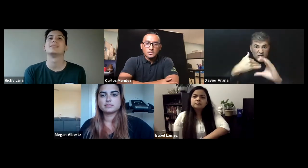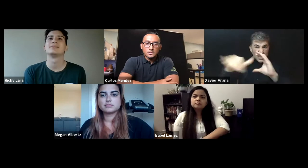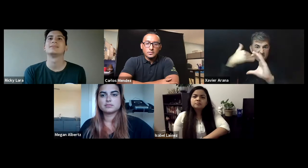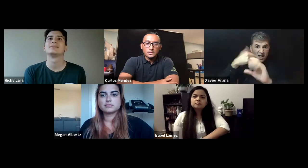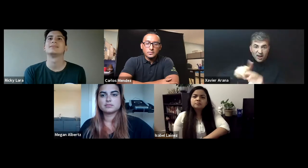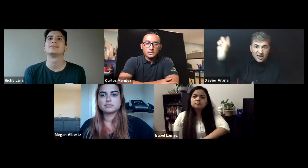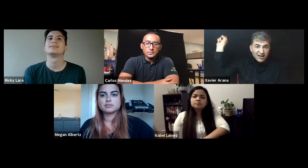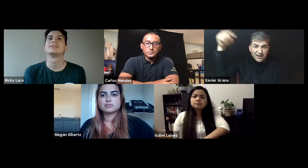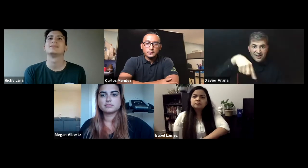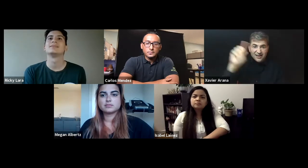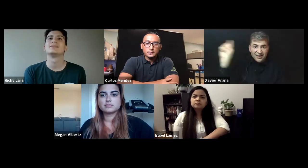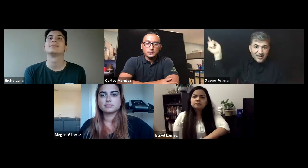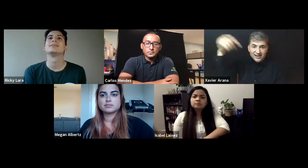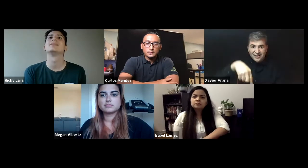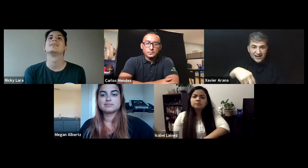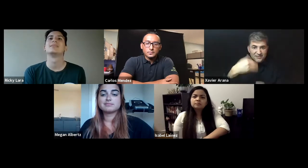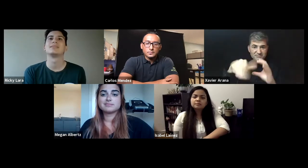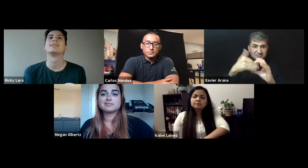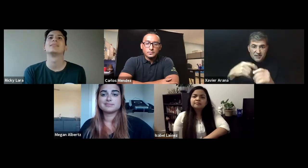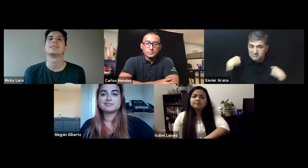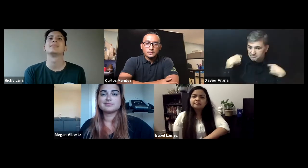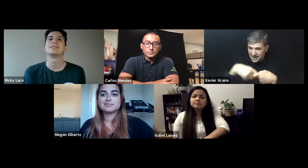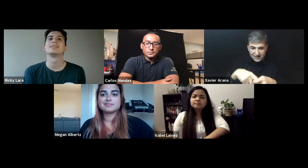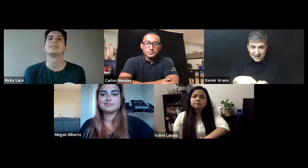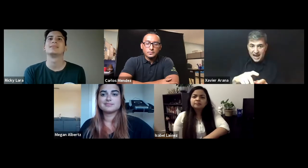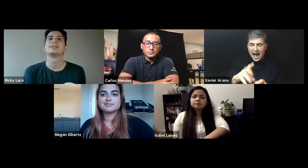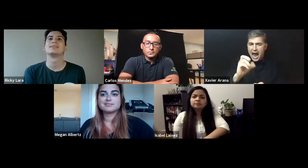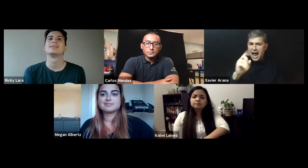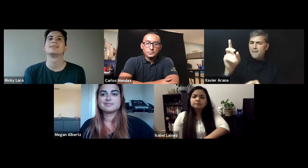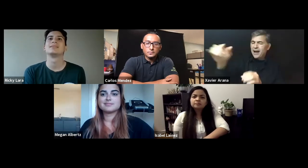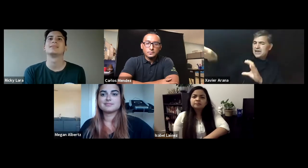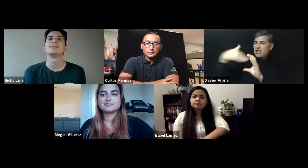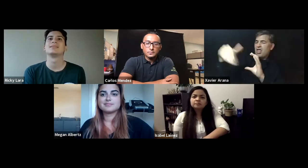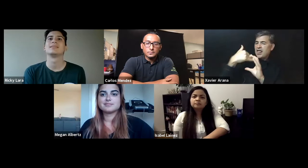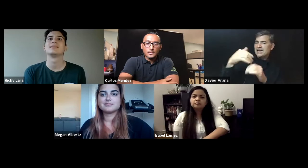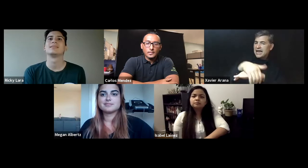and, you know, Mexico... we e-mail people from Mexico, and it's in Spanish.